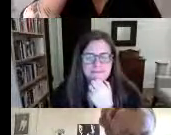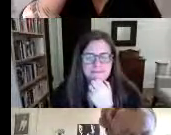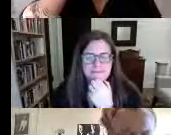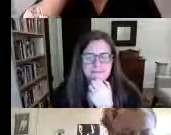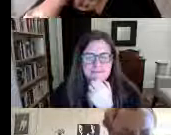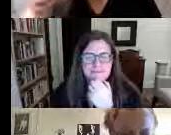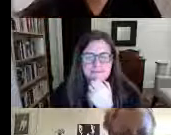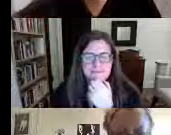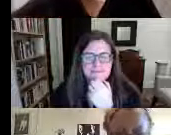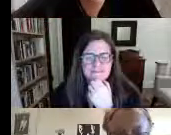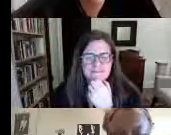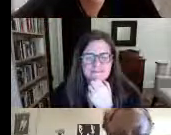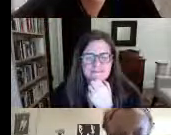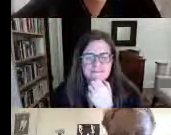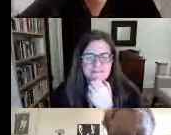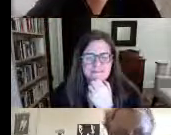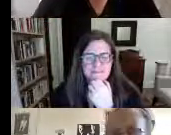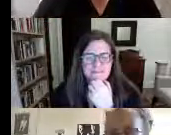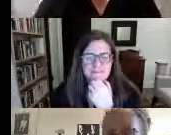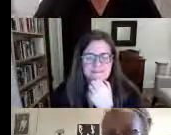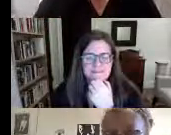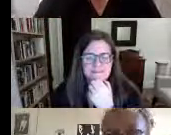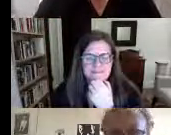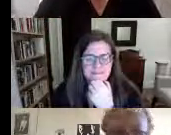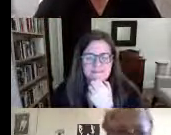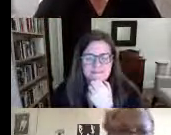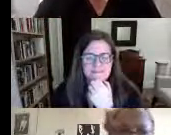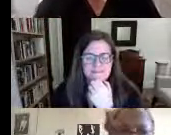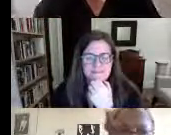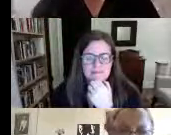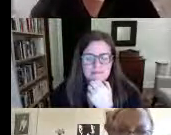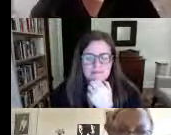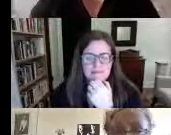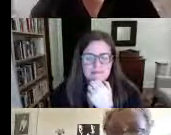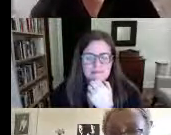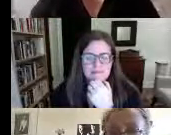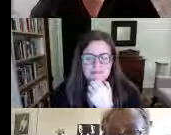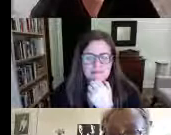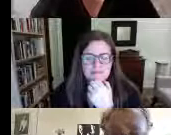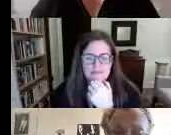part of the grounding that I stand on is having a couple hundred years of history,